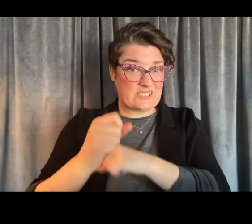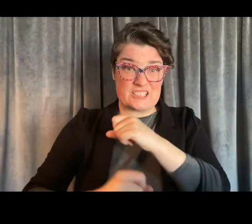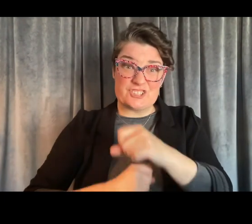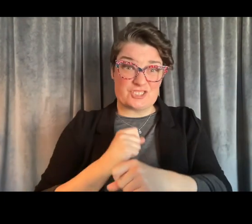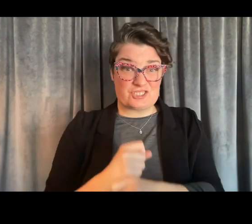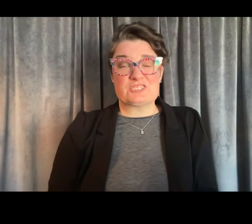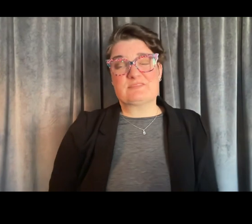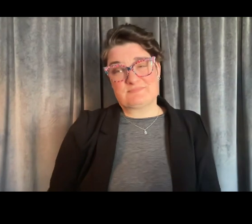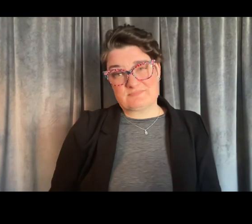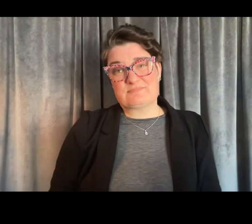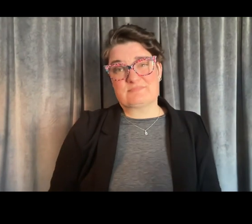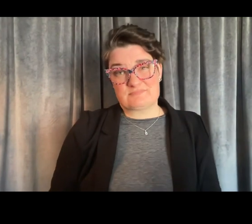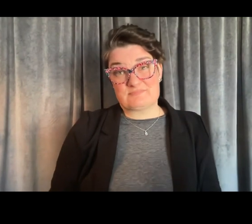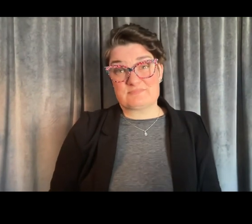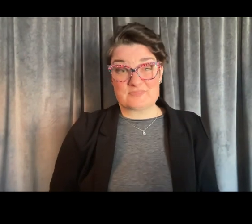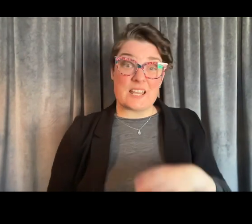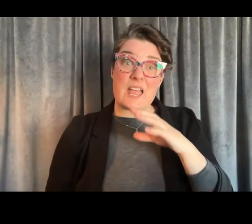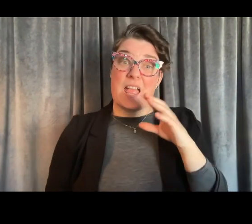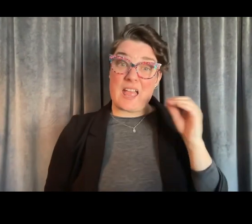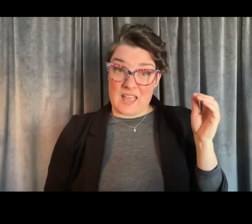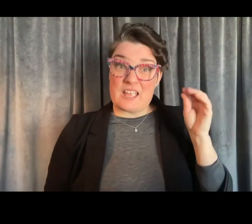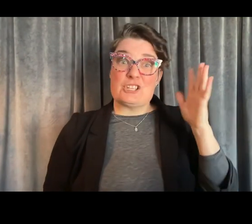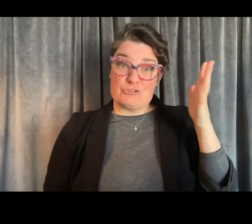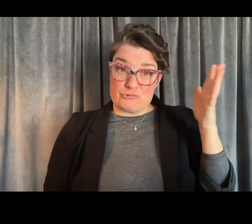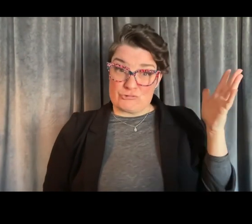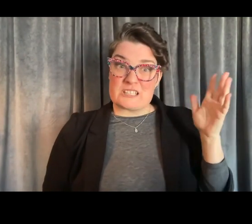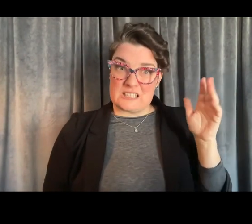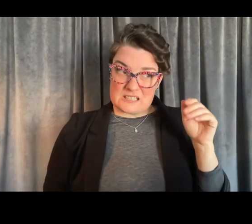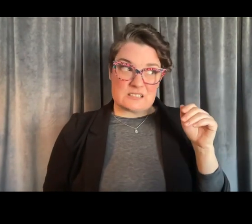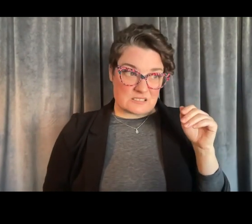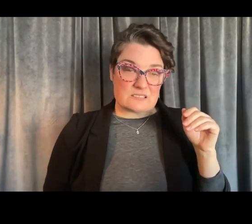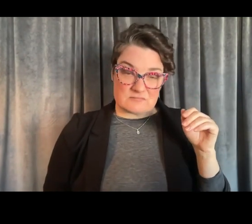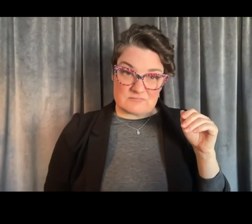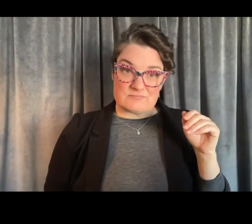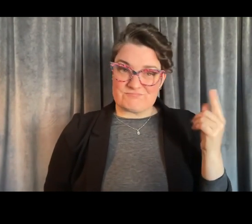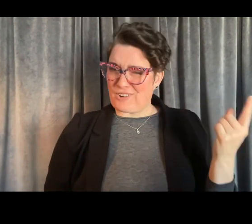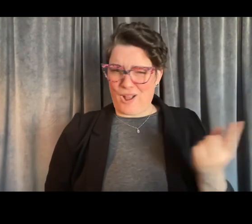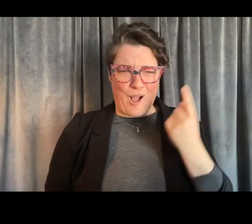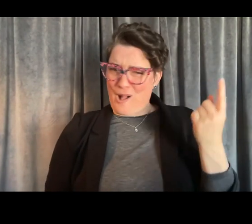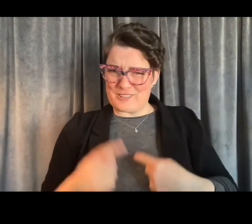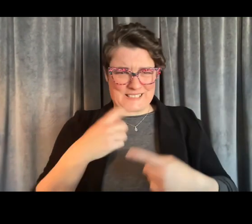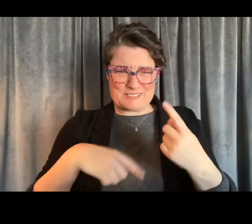Nomy: Yeah. Rebekah: And trees are the always been around . Nomy: Yeah.